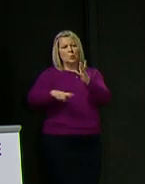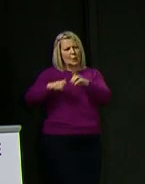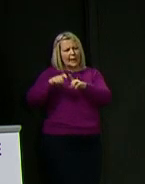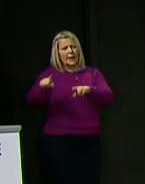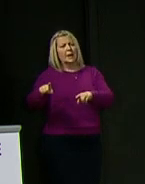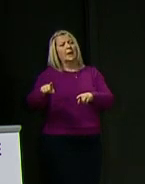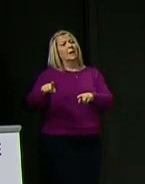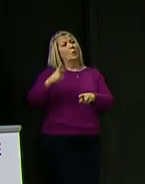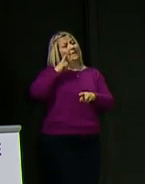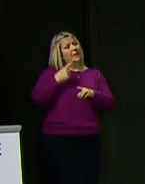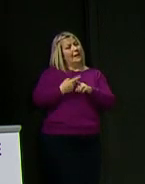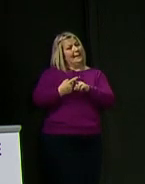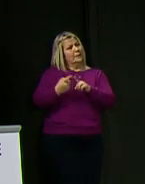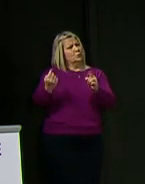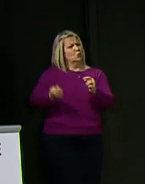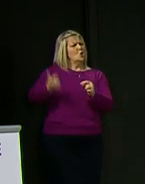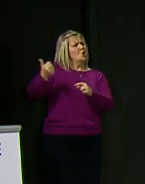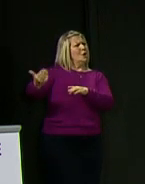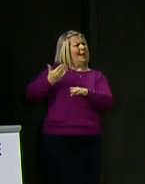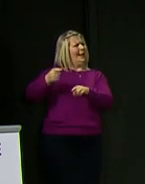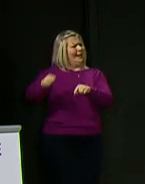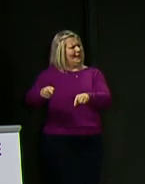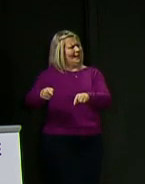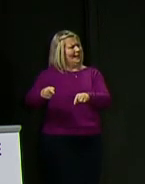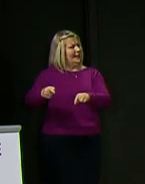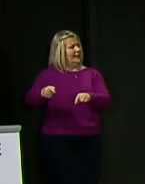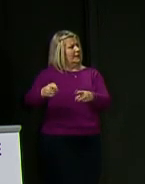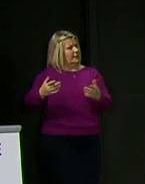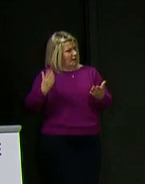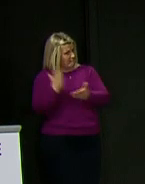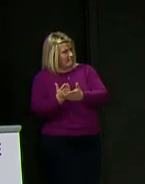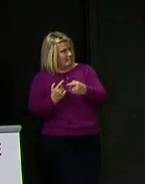what's happening at the moment in England as premature given our border with England